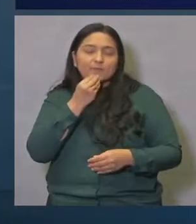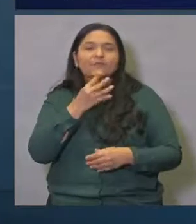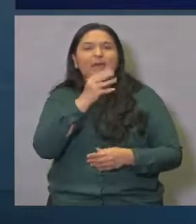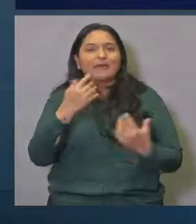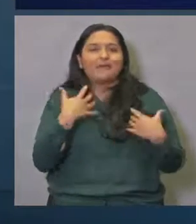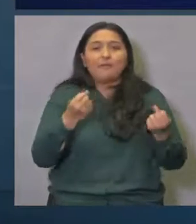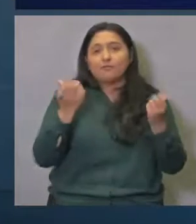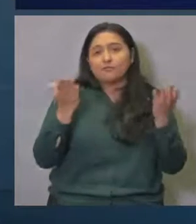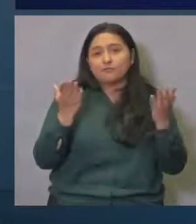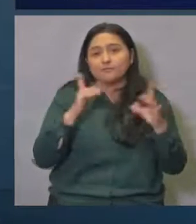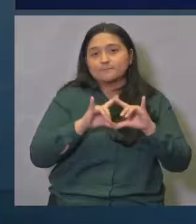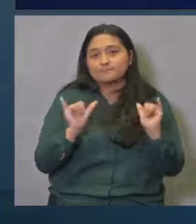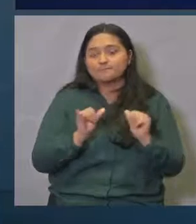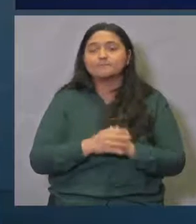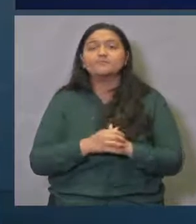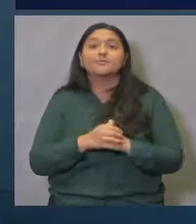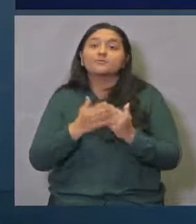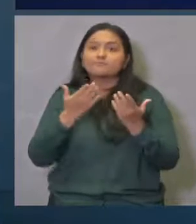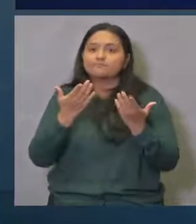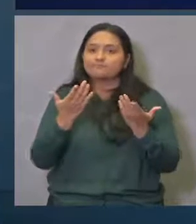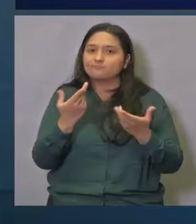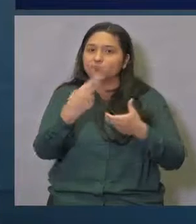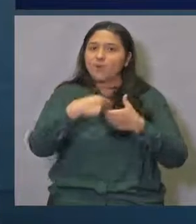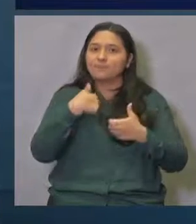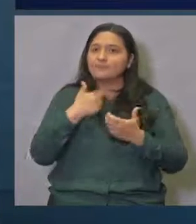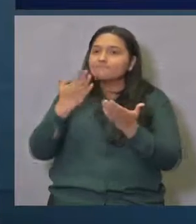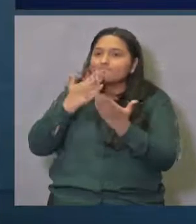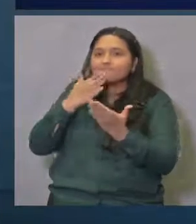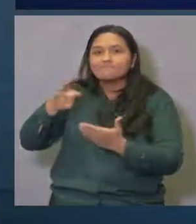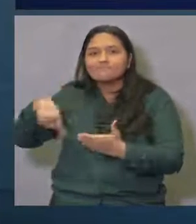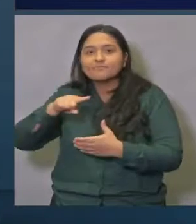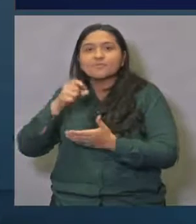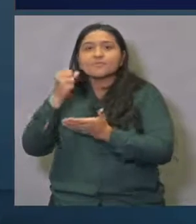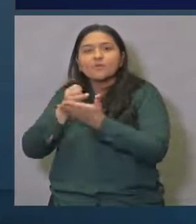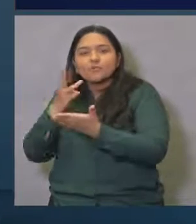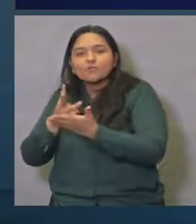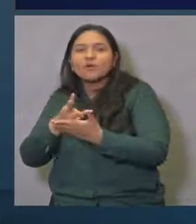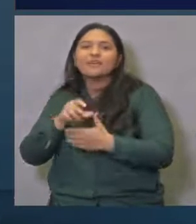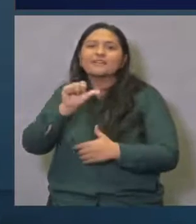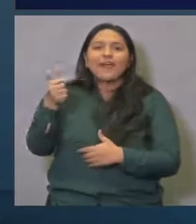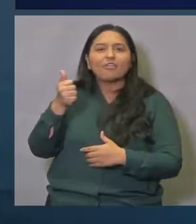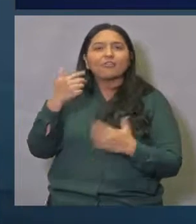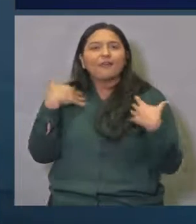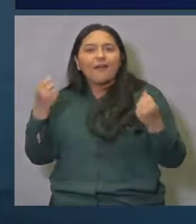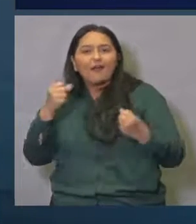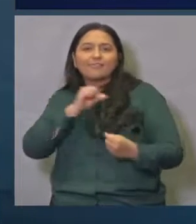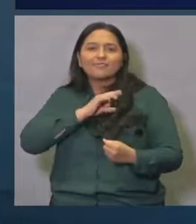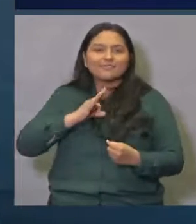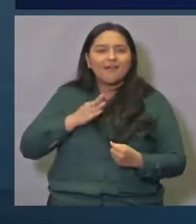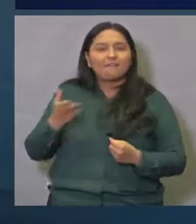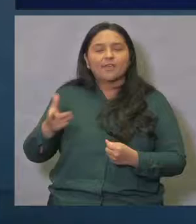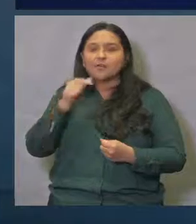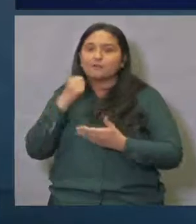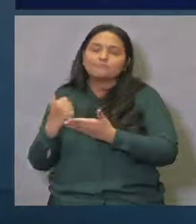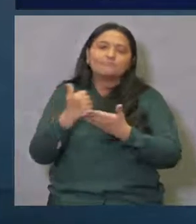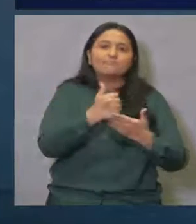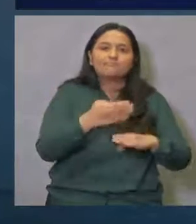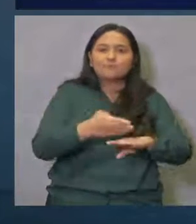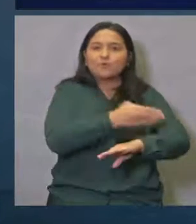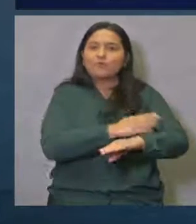HELP SUPPORT THESE DISISTRUTUTIO ACROSS HEALTH SERVICES. PLEASE JOIN ME IN THANKING OUR